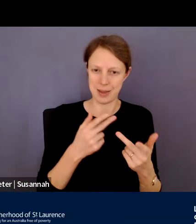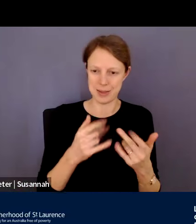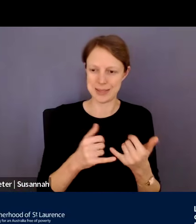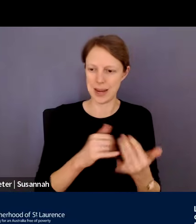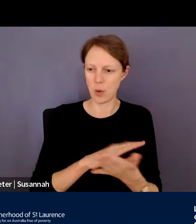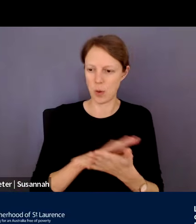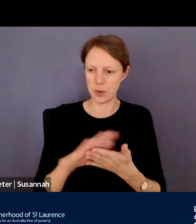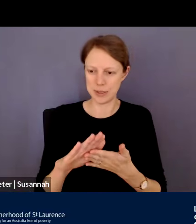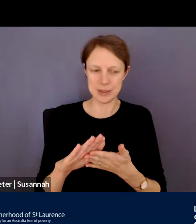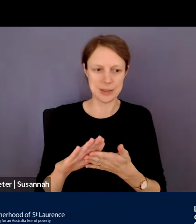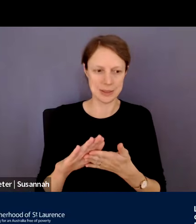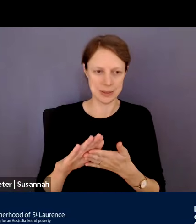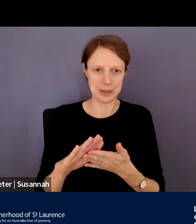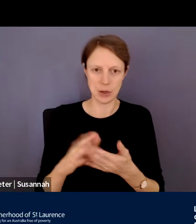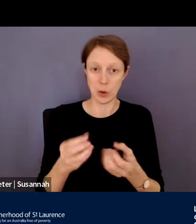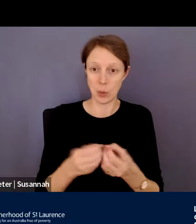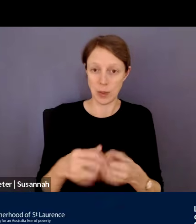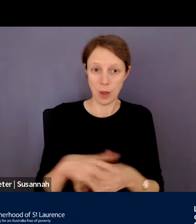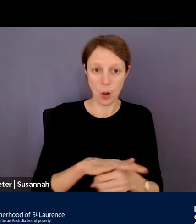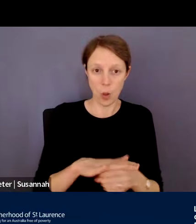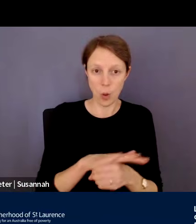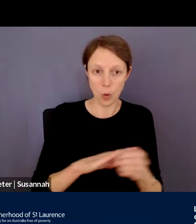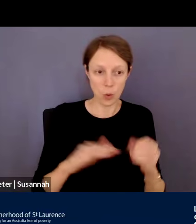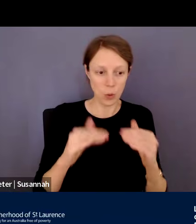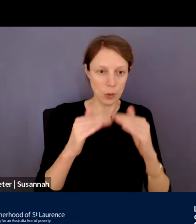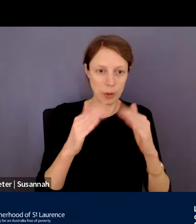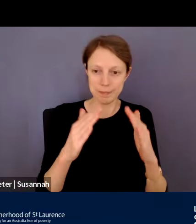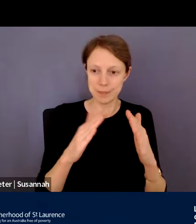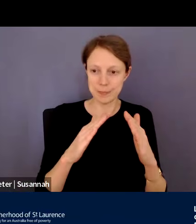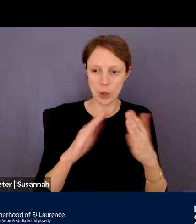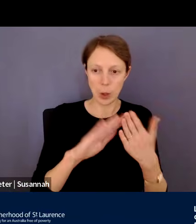really good partnership with a local community house where people go because they feel safe